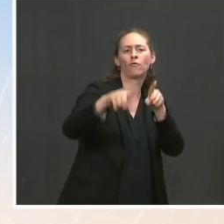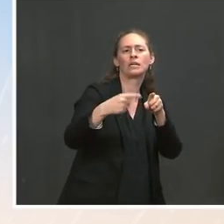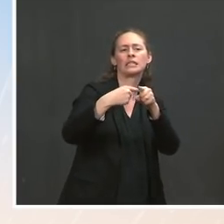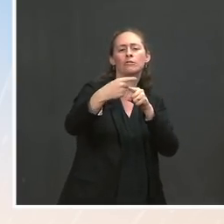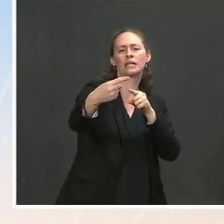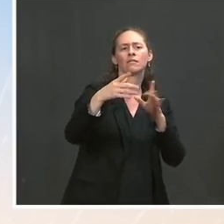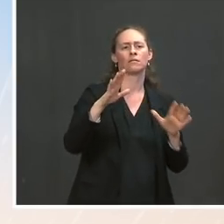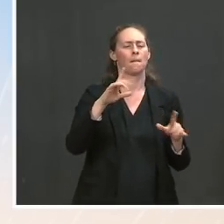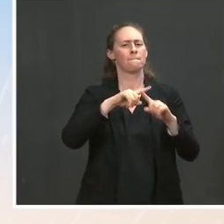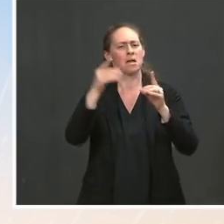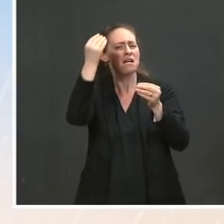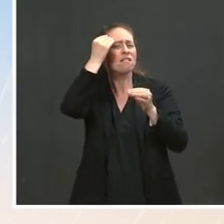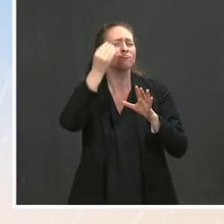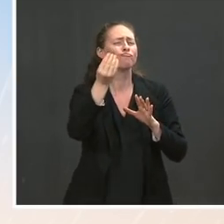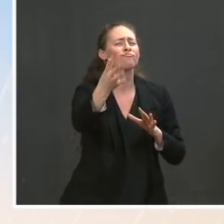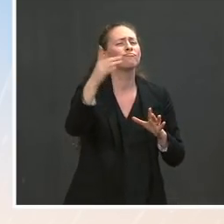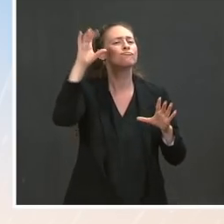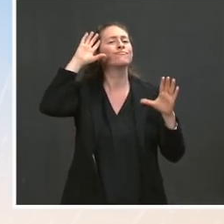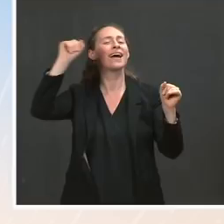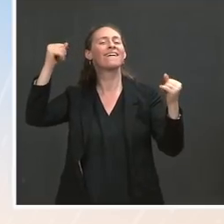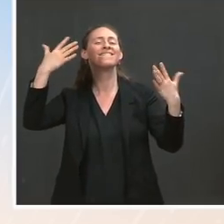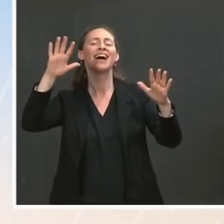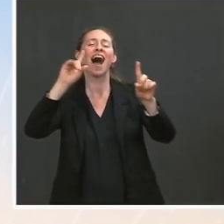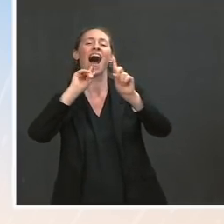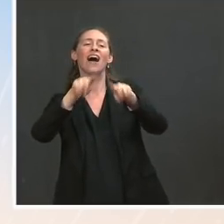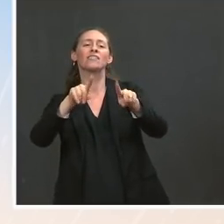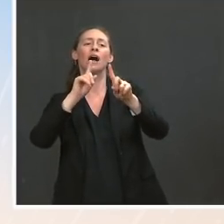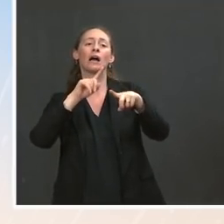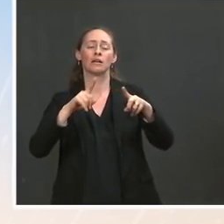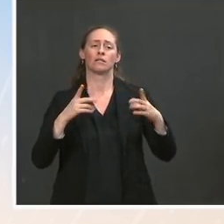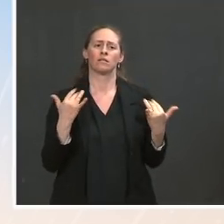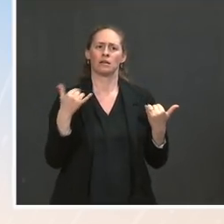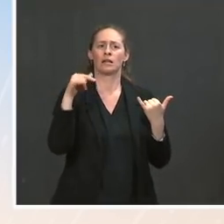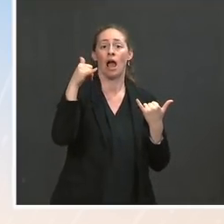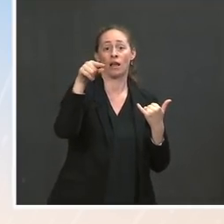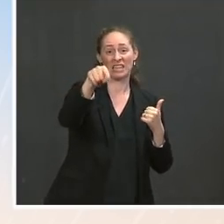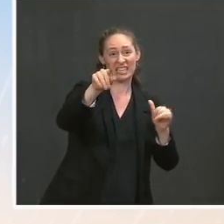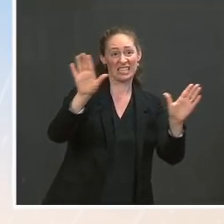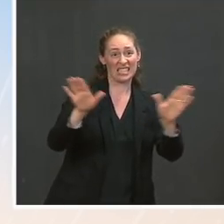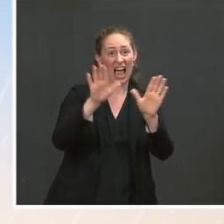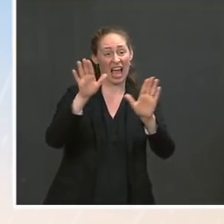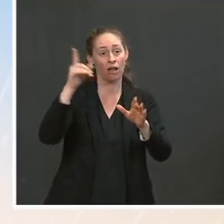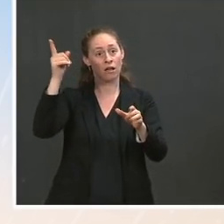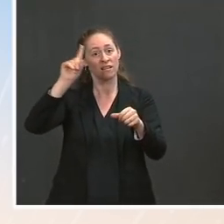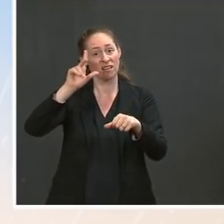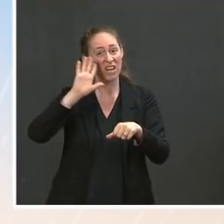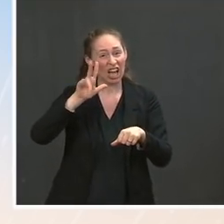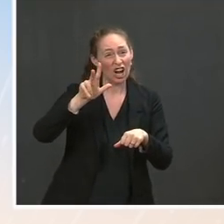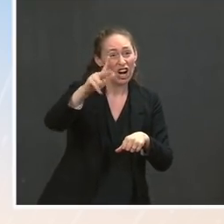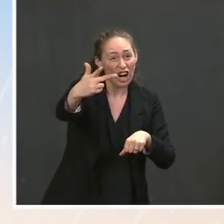this Sunday, for the third time in the last few months. I think we've got to move on because we've got limited time. Go ahead, Kristen. The Press: Jen, thank you.